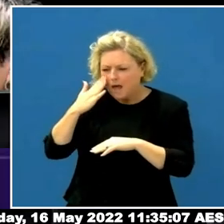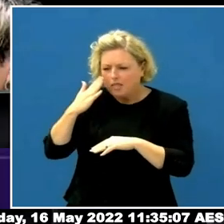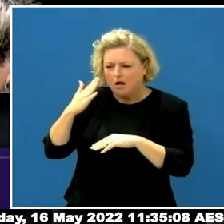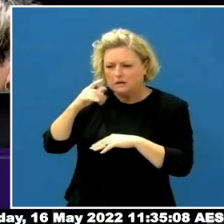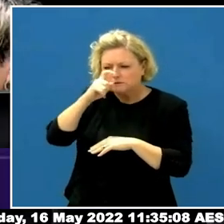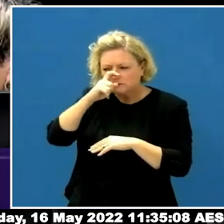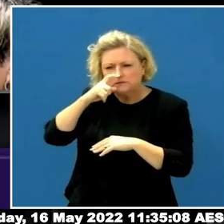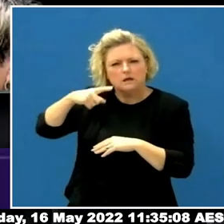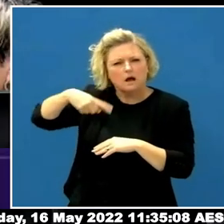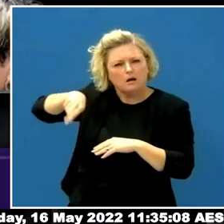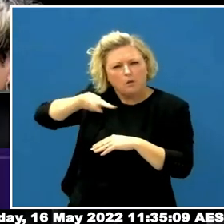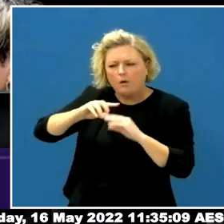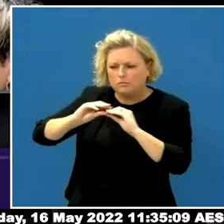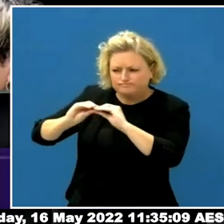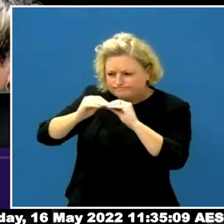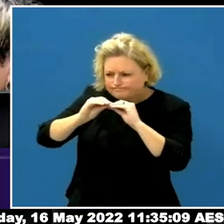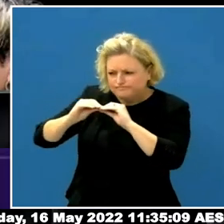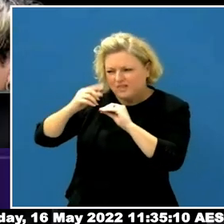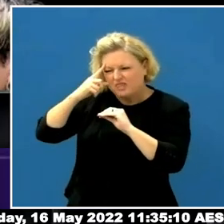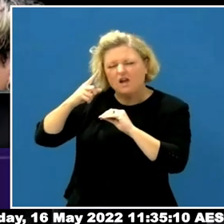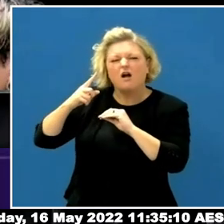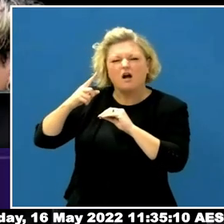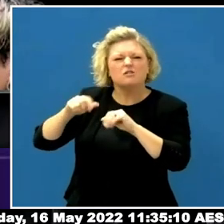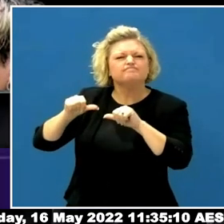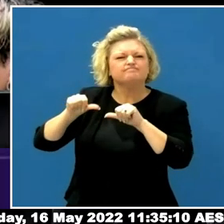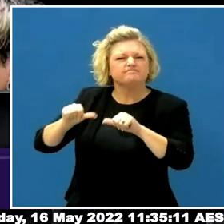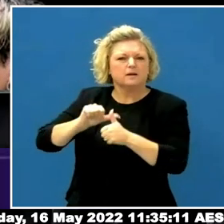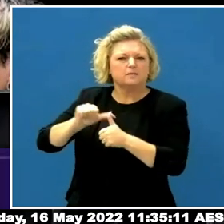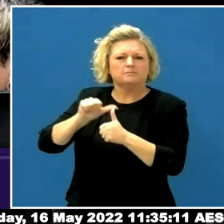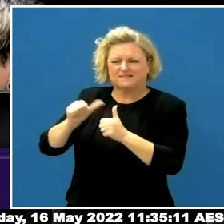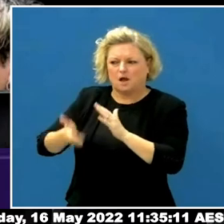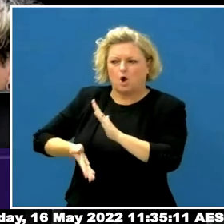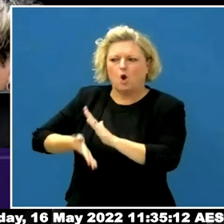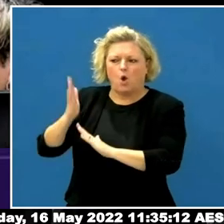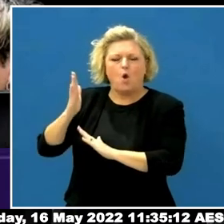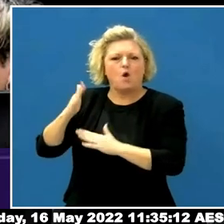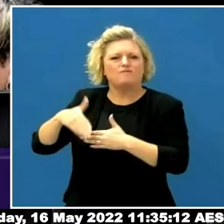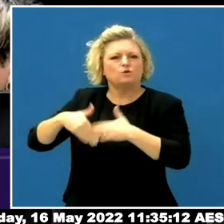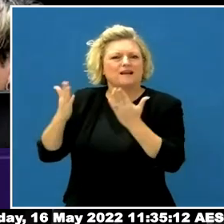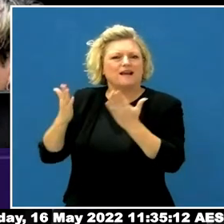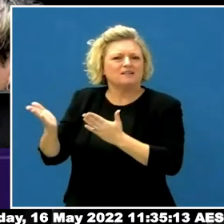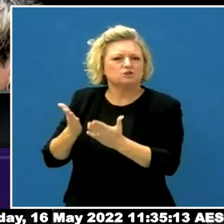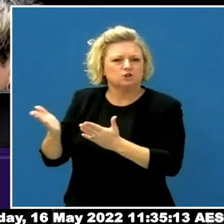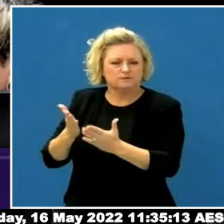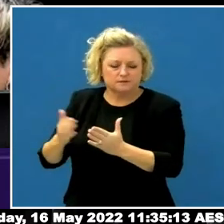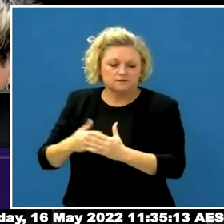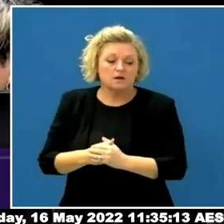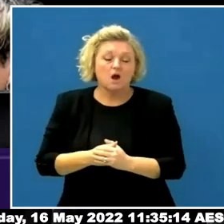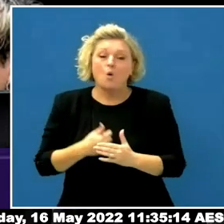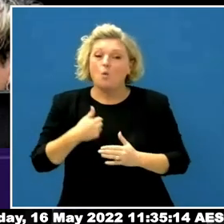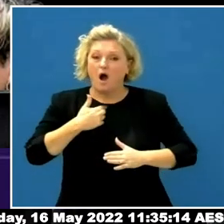Well, we knew that we couldn't give up work and we all worked long hours. Yes.